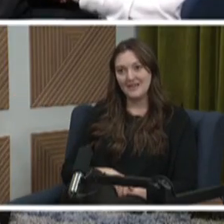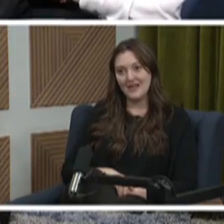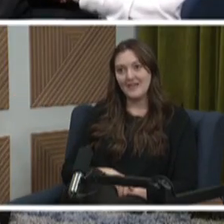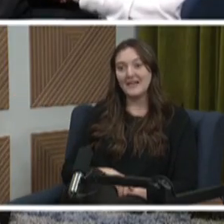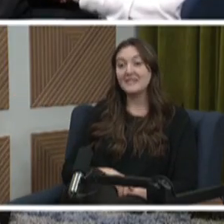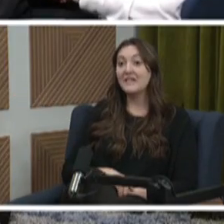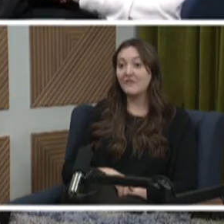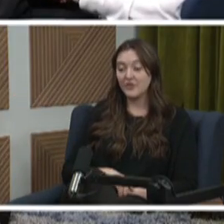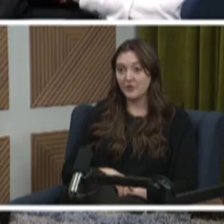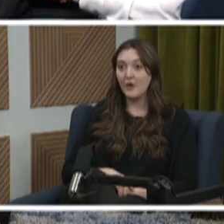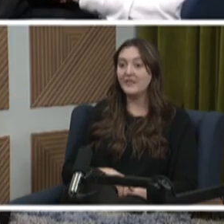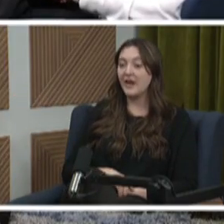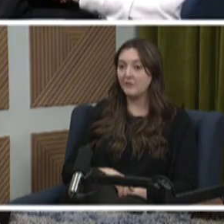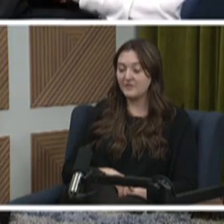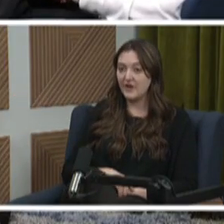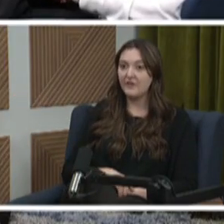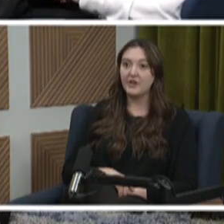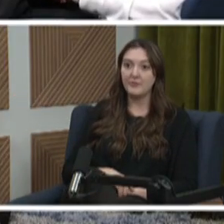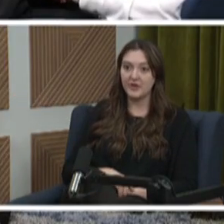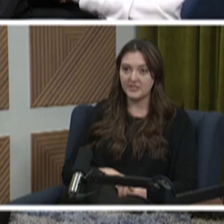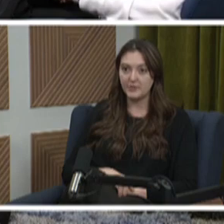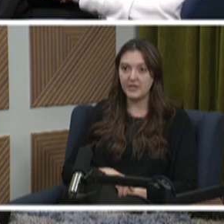That is another one that I was very, very impressed with.